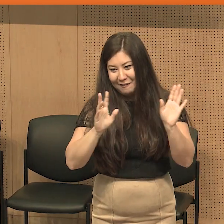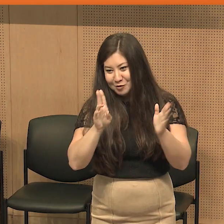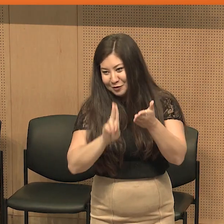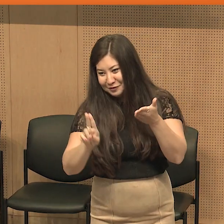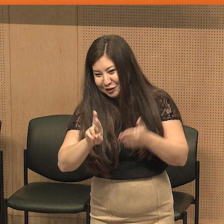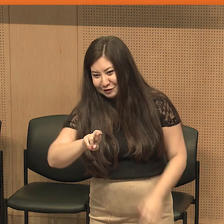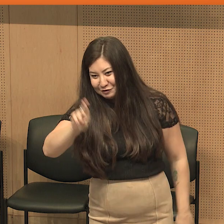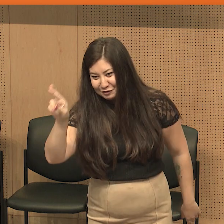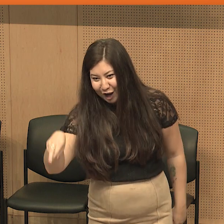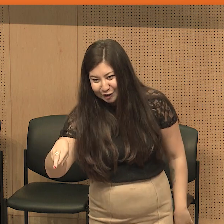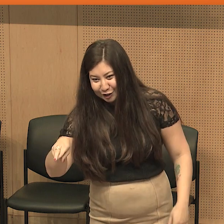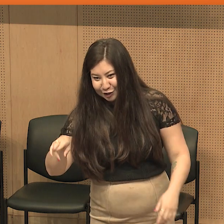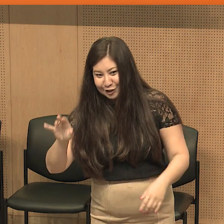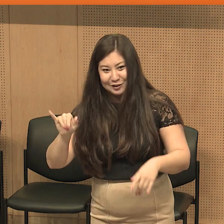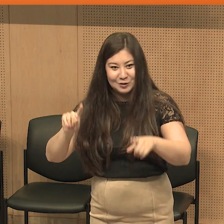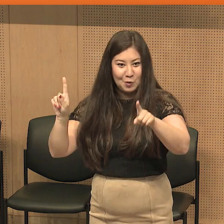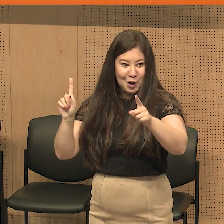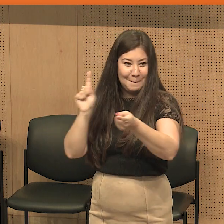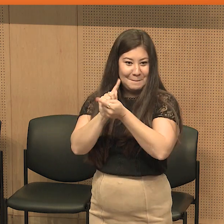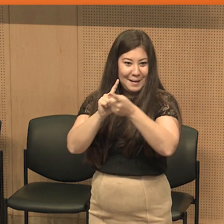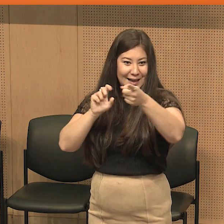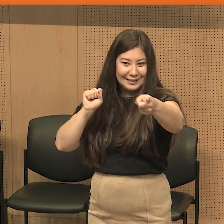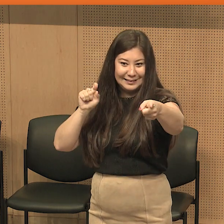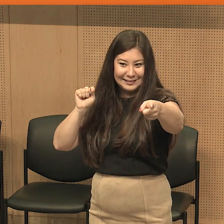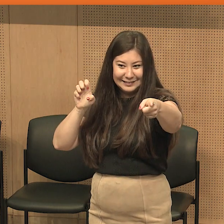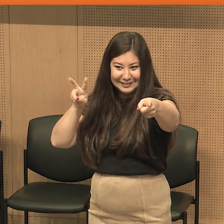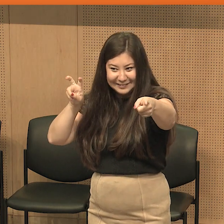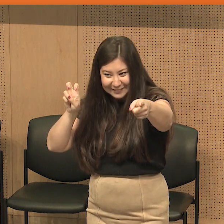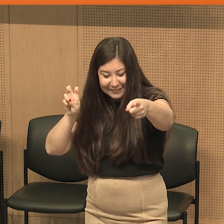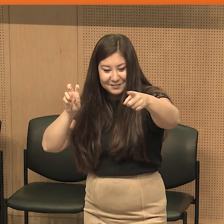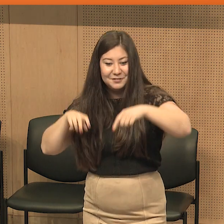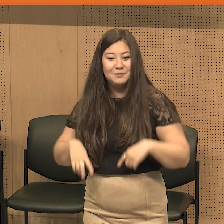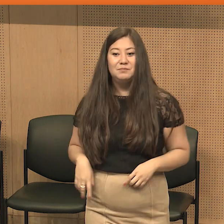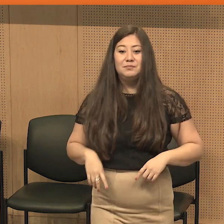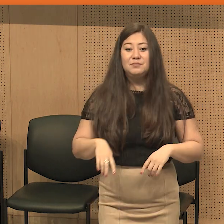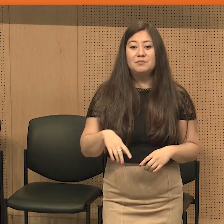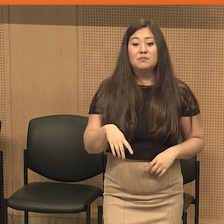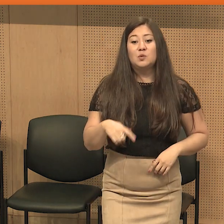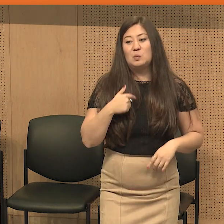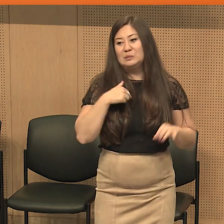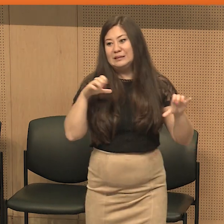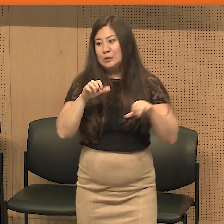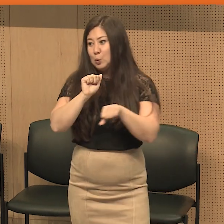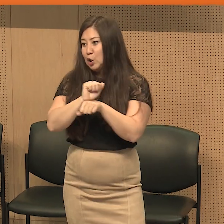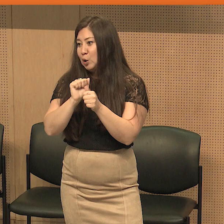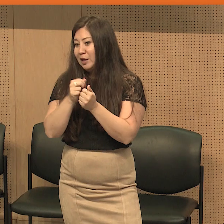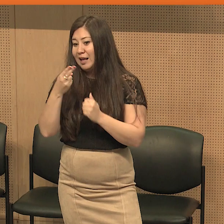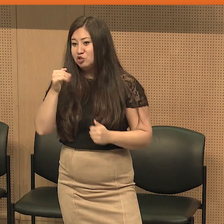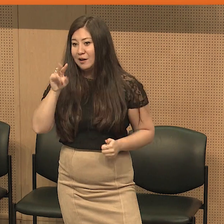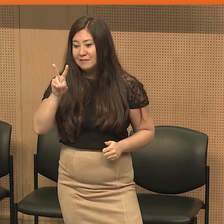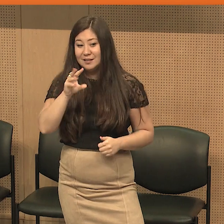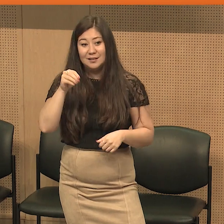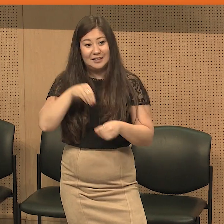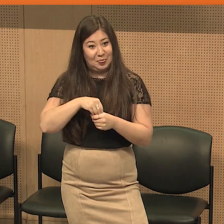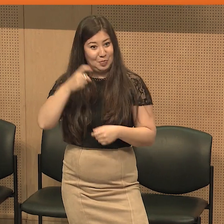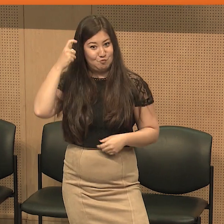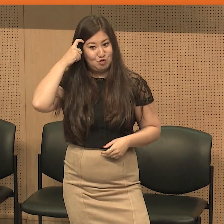and I was accepted and went to the University of Rochester under Dr. Dewhurst.